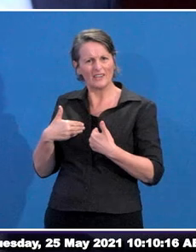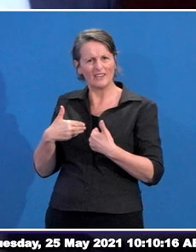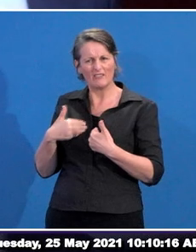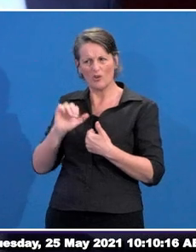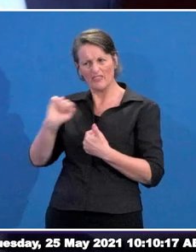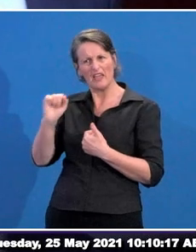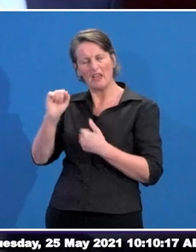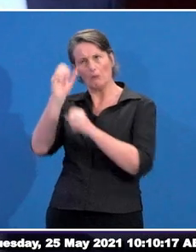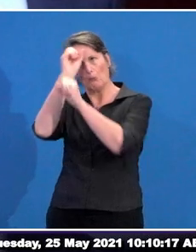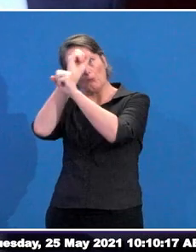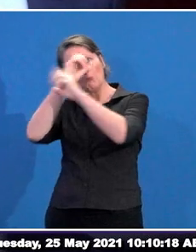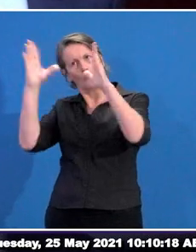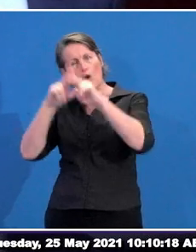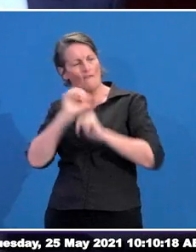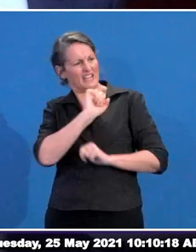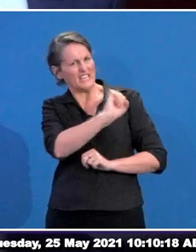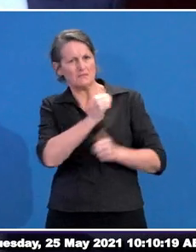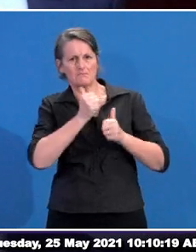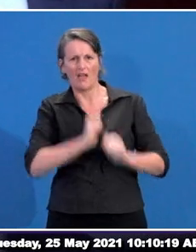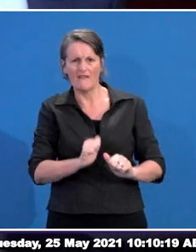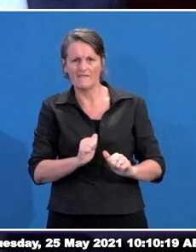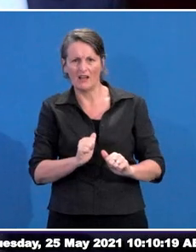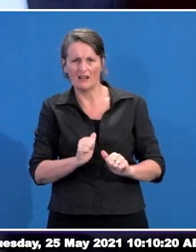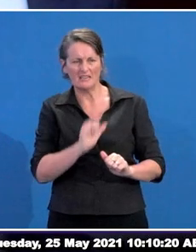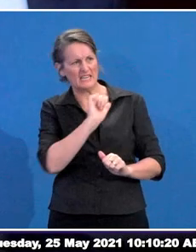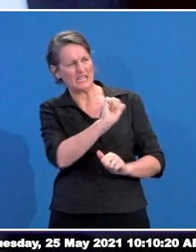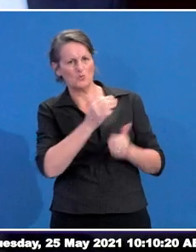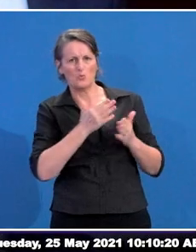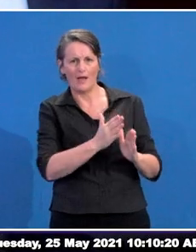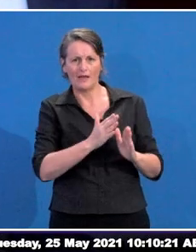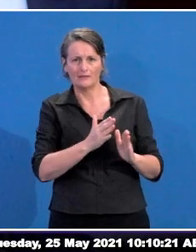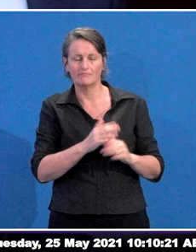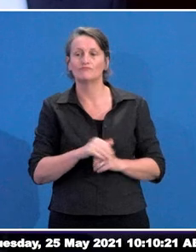in relation to the issue. And I will just ask Ms Bennet to turn out the email